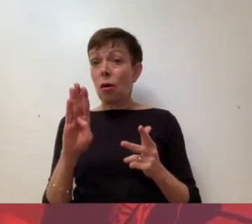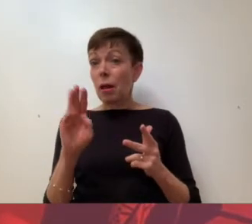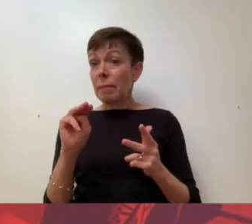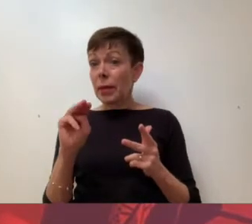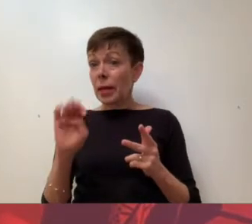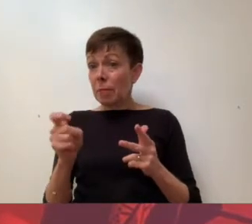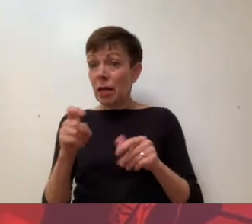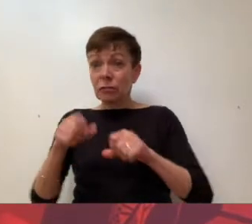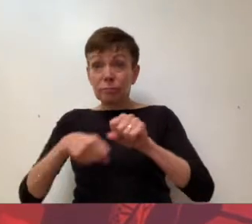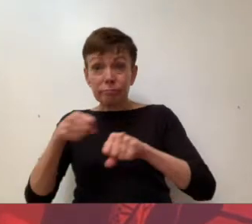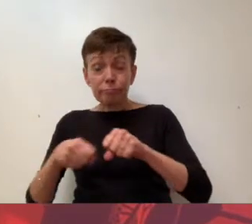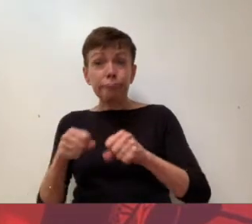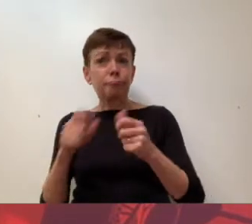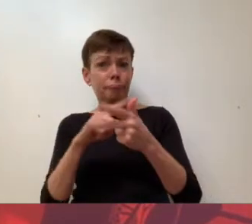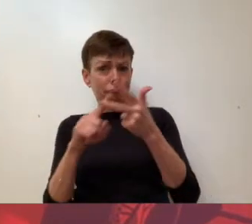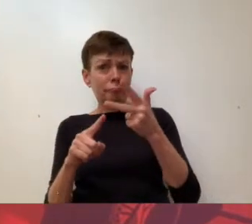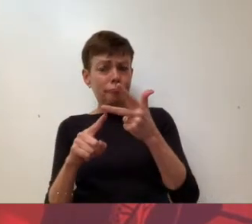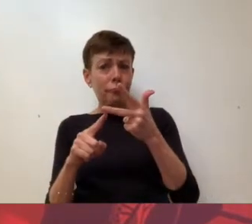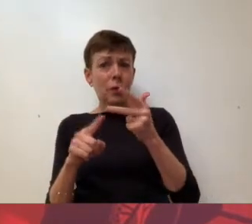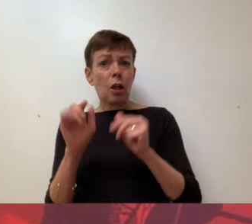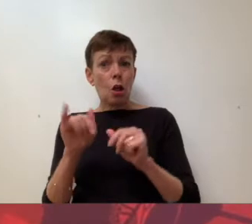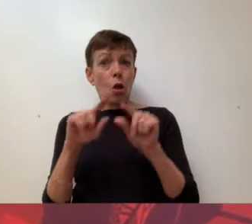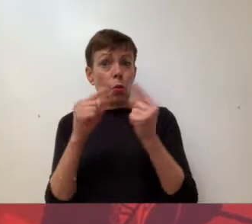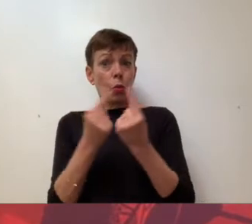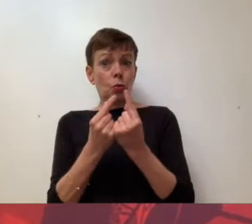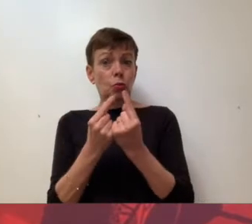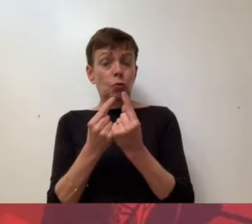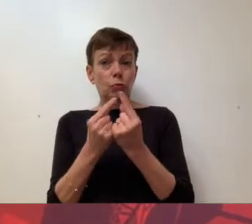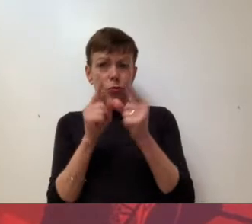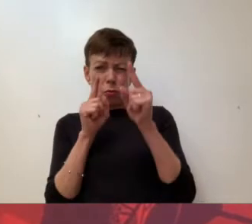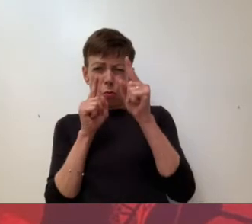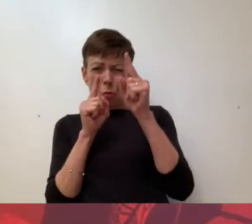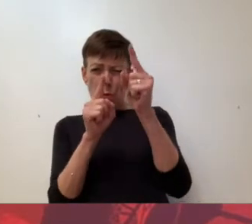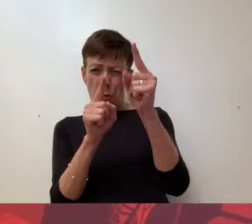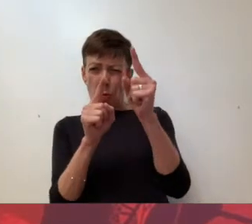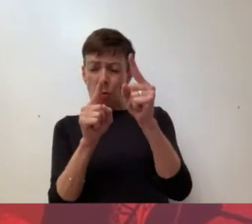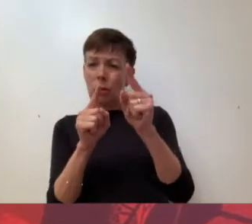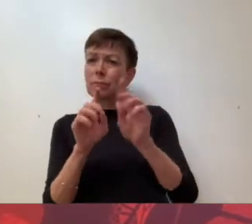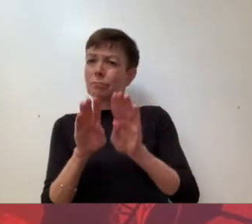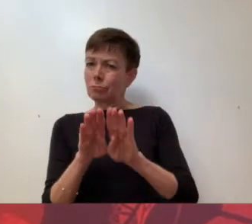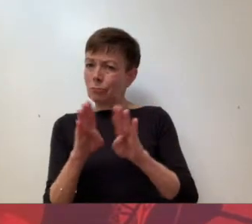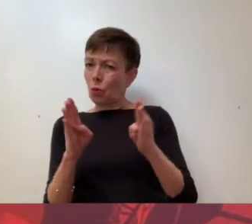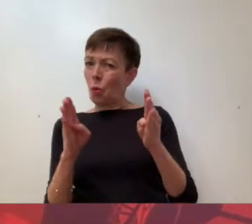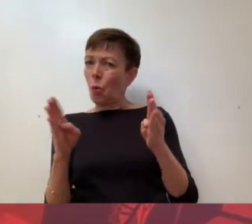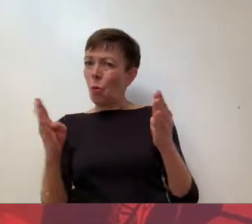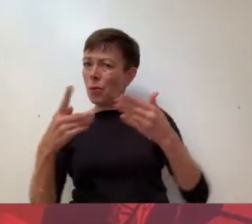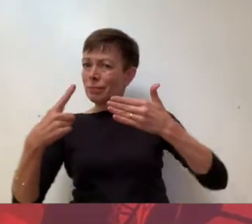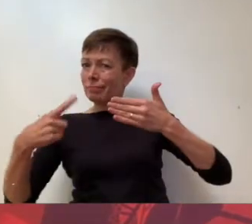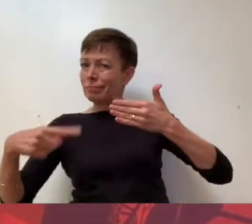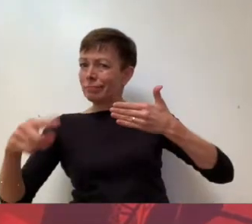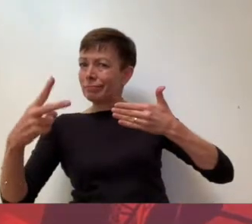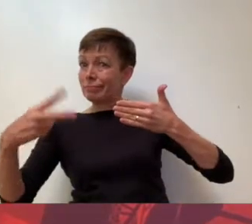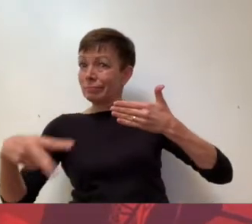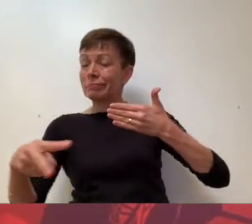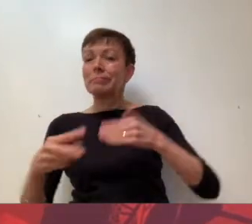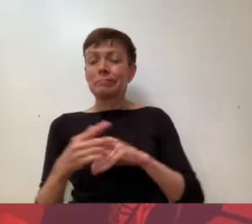the Red Deer Pickleball Club, and the Red Deer BMX Club by way of examples. We know that these groups are planning for and working towards reopening in the coming